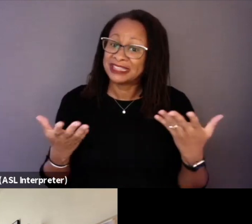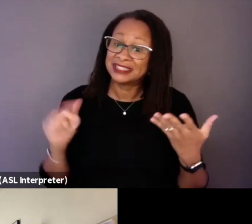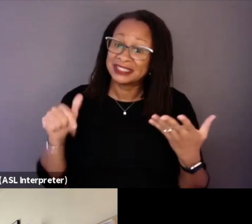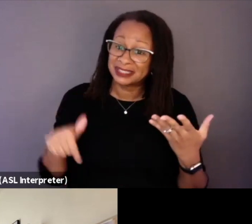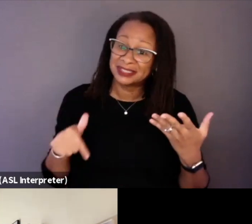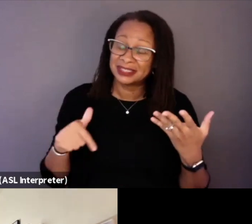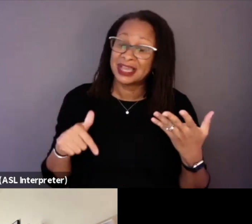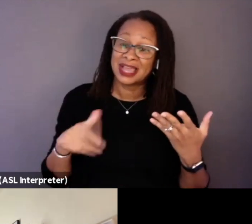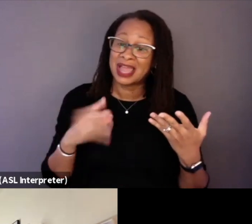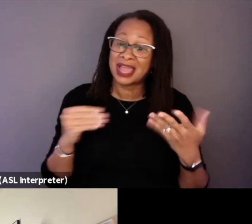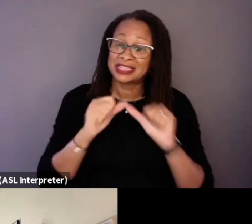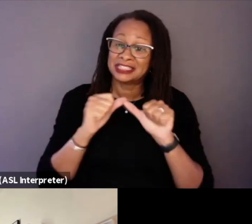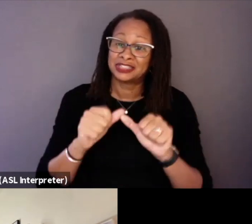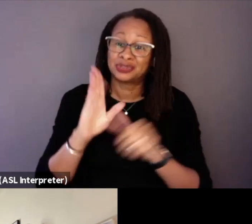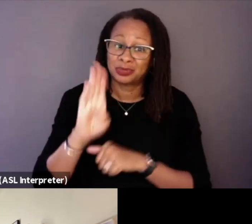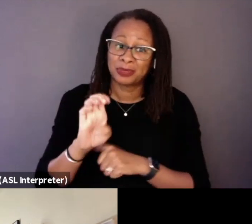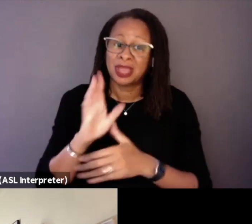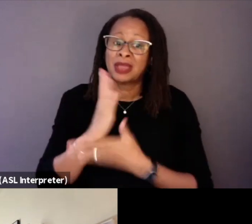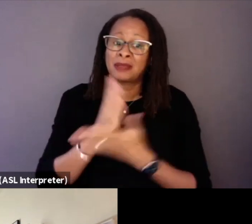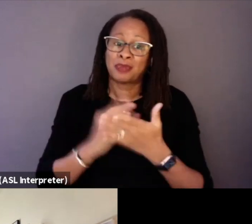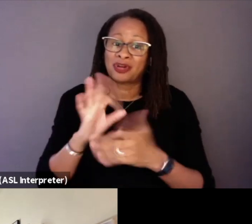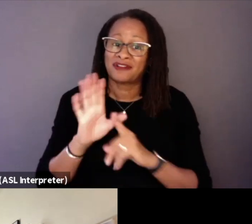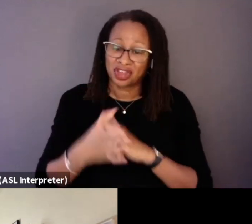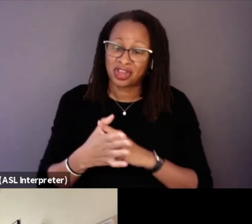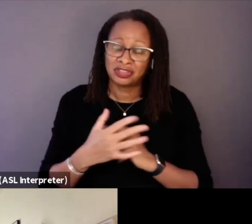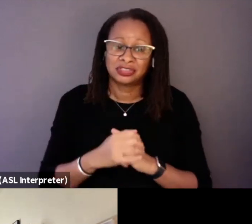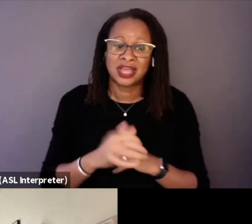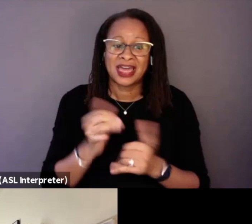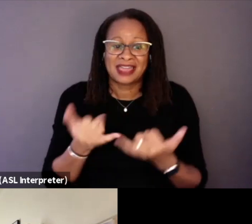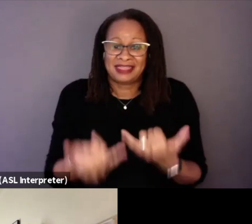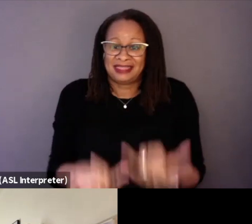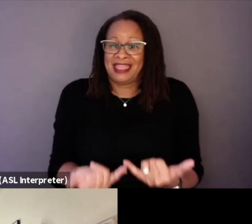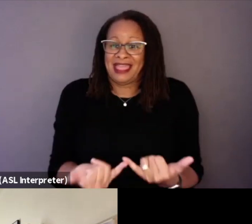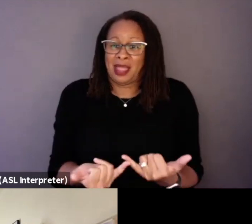continues to be part of the culture, the fact that now is commodified,